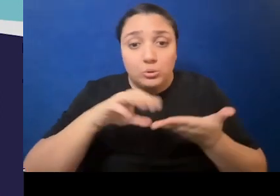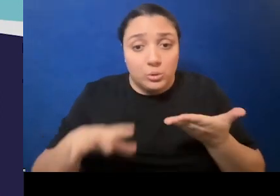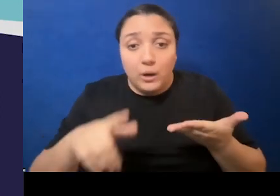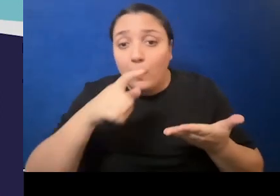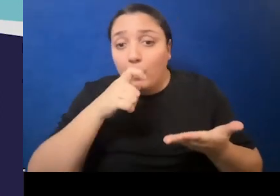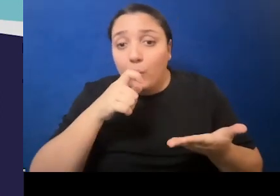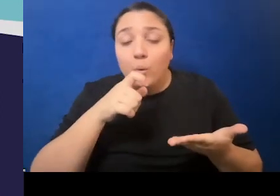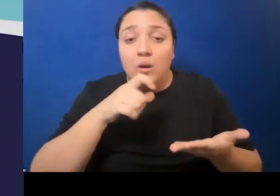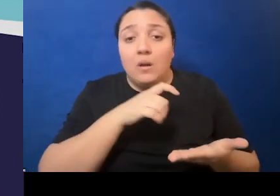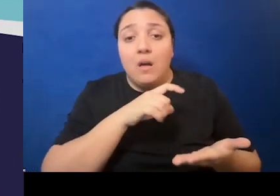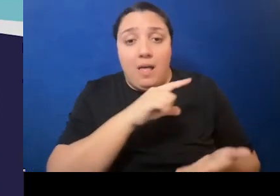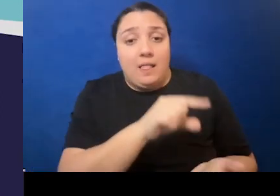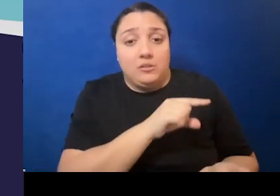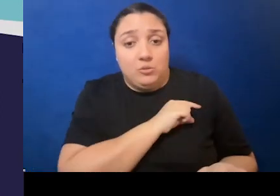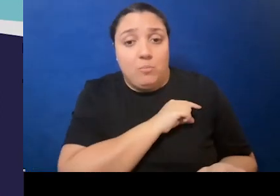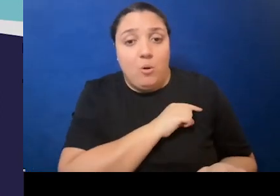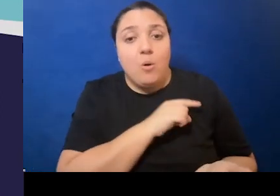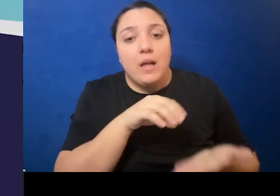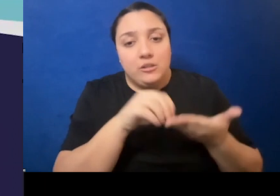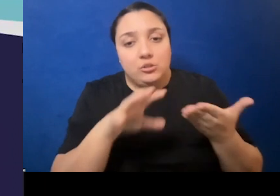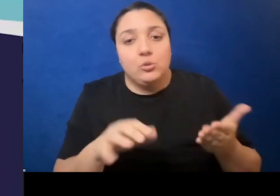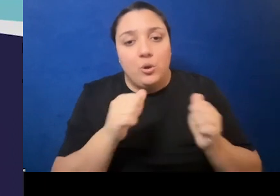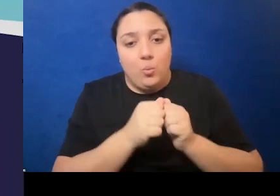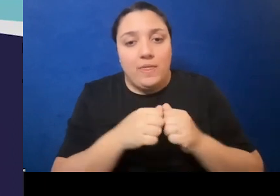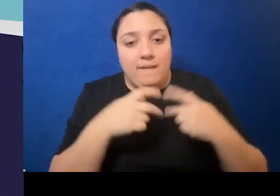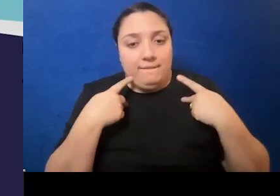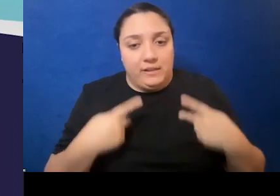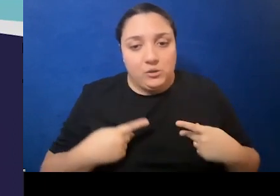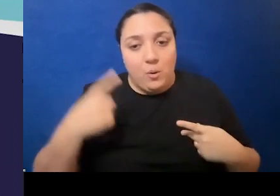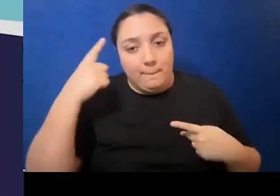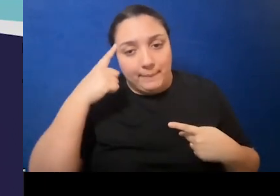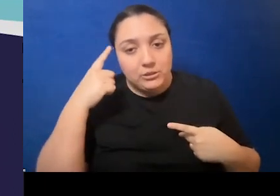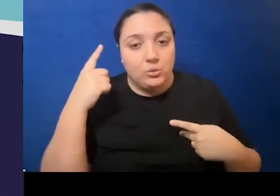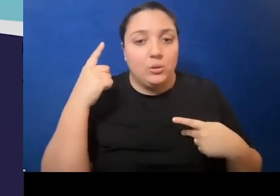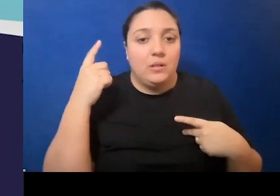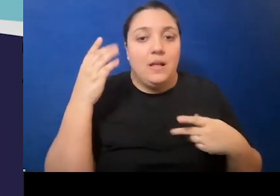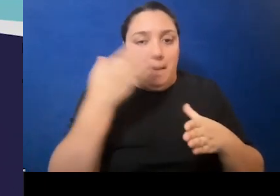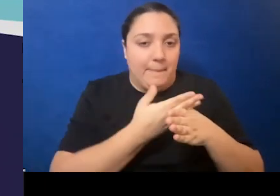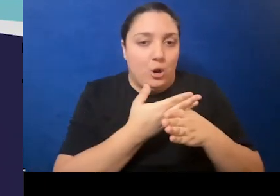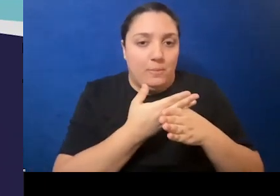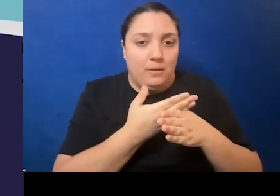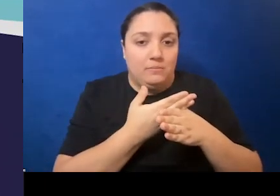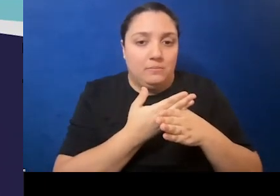WHO IS A STUDENT ELIGIBLE FOR THE 504, IT IS A STUDENT WITH A PHYSICAL OR MENTAL IMPAIRMENT